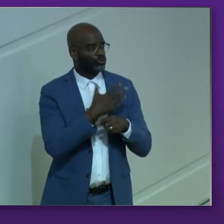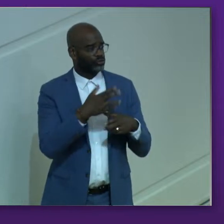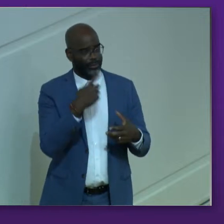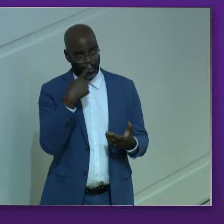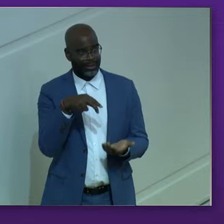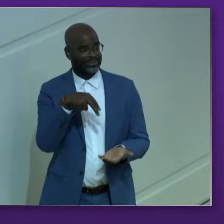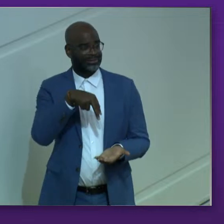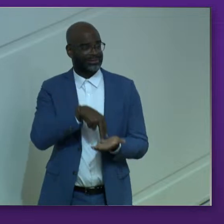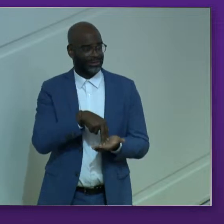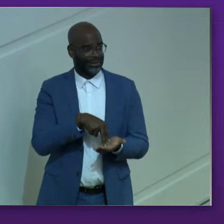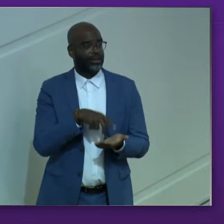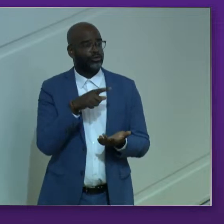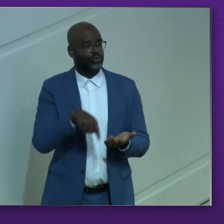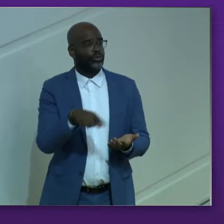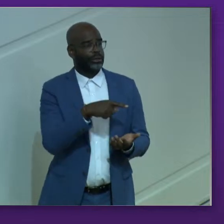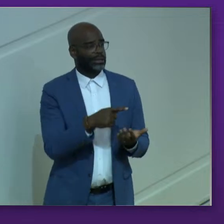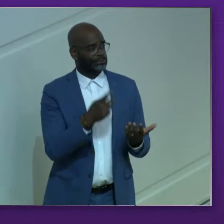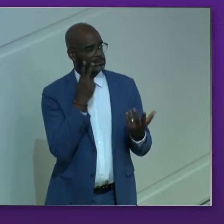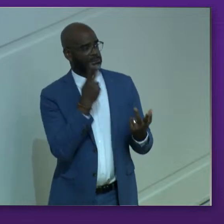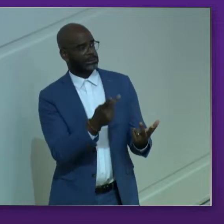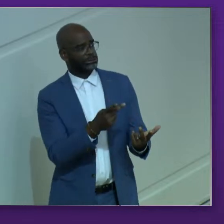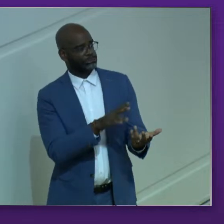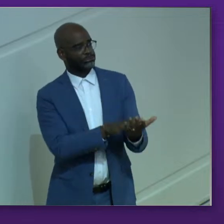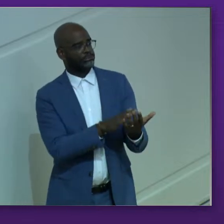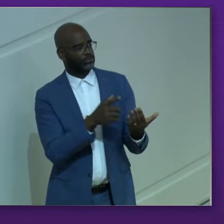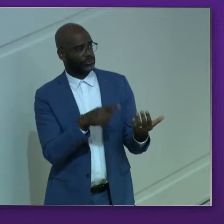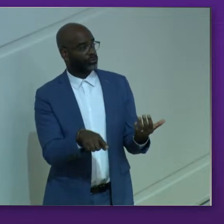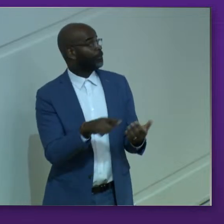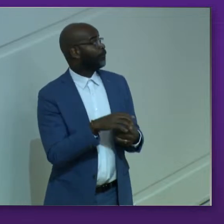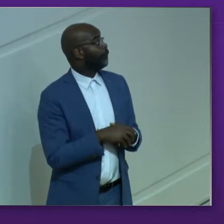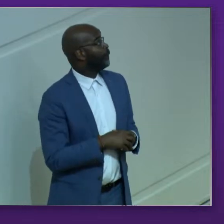SLIDES. WITH ALL NISOD WINNERS PLEASE